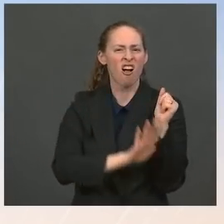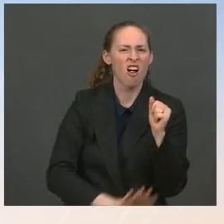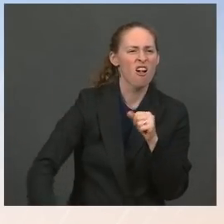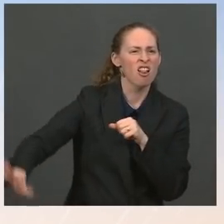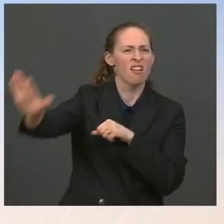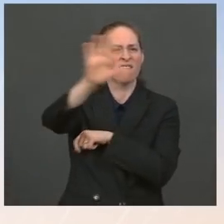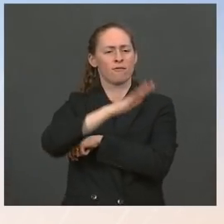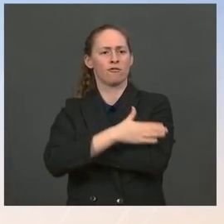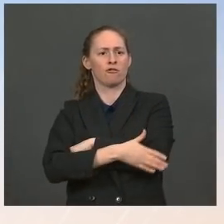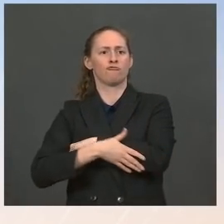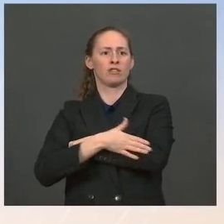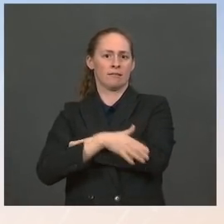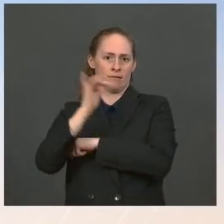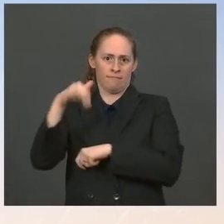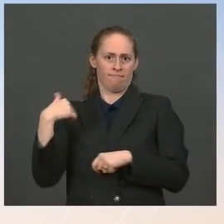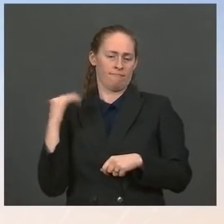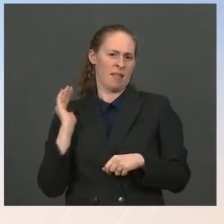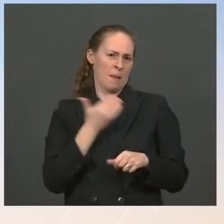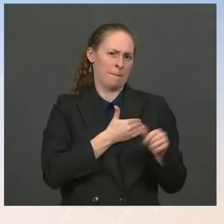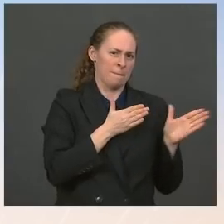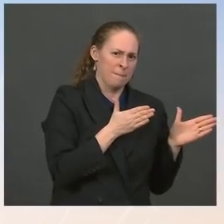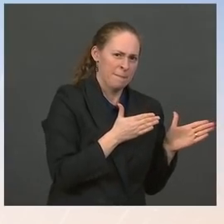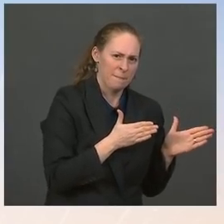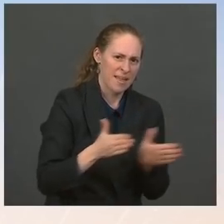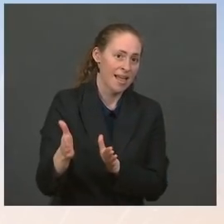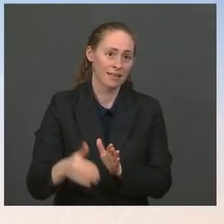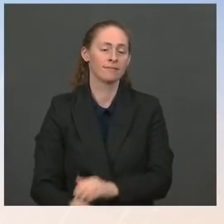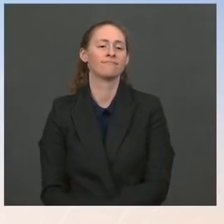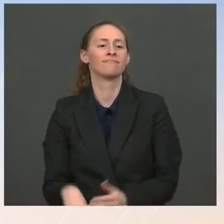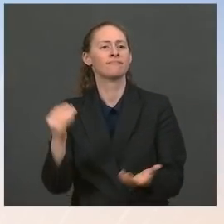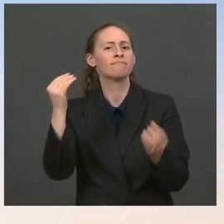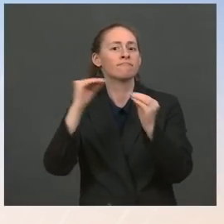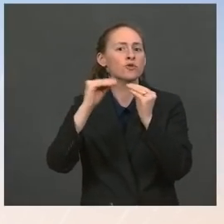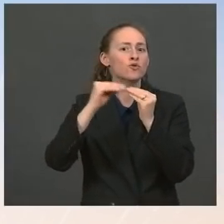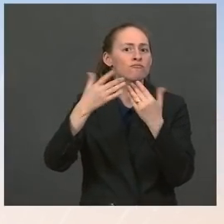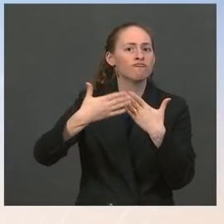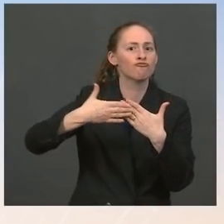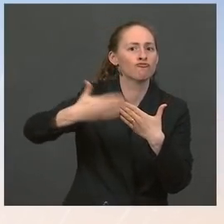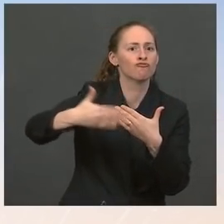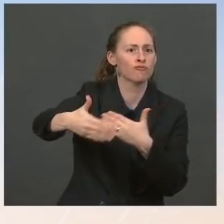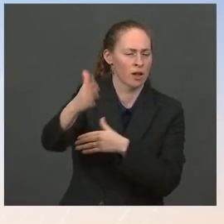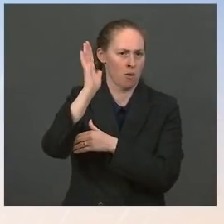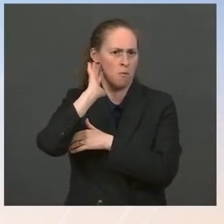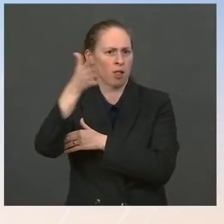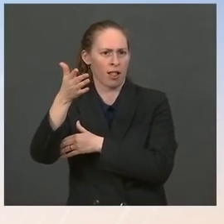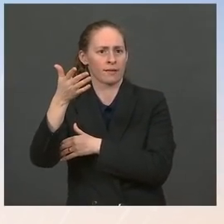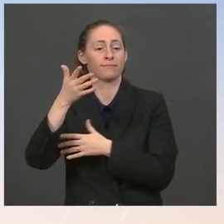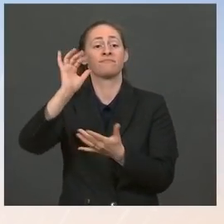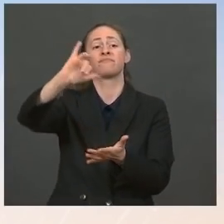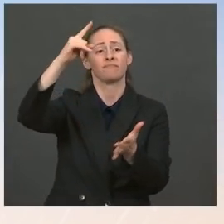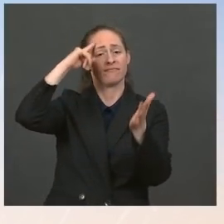And, of course, there's a lot beyond our transportation elements of this: lead pipes, cleaning up pollution, broadband, and more.